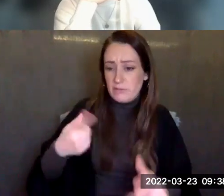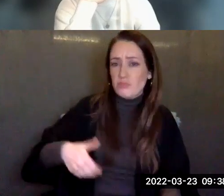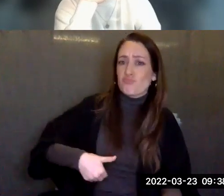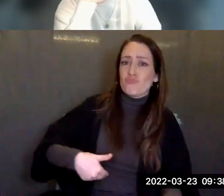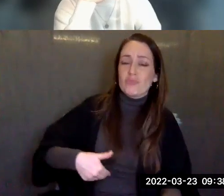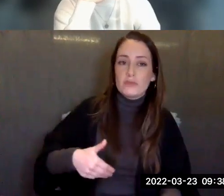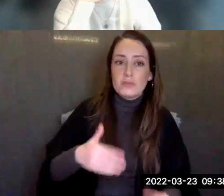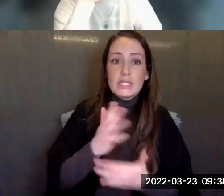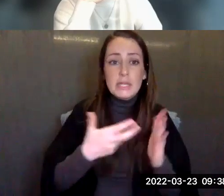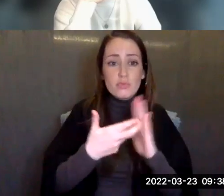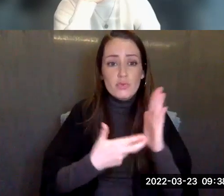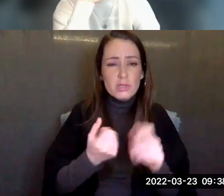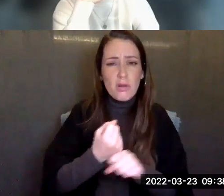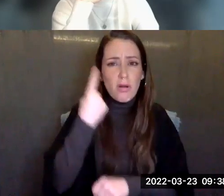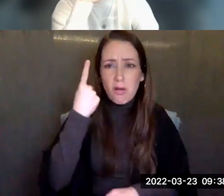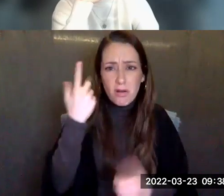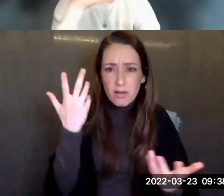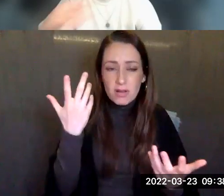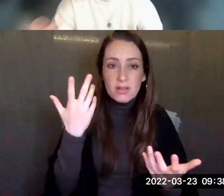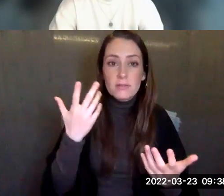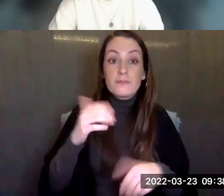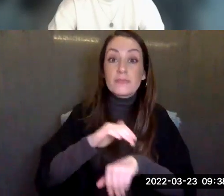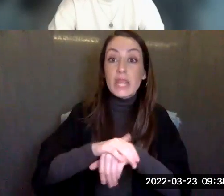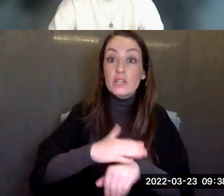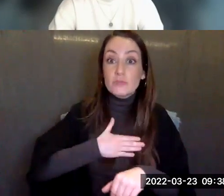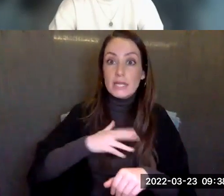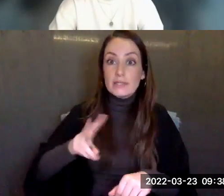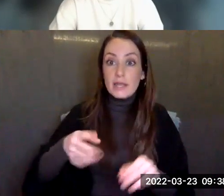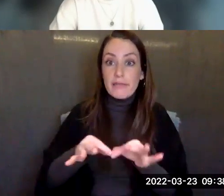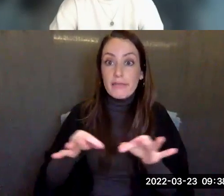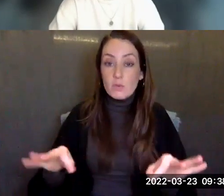There's some rules that make no sense to me English was my second language as well.